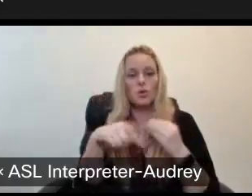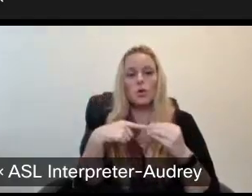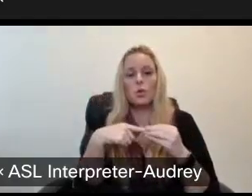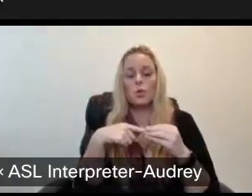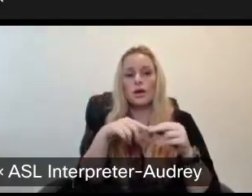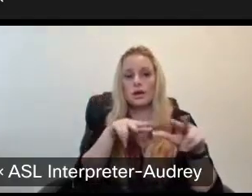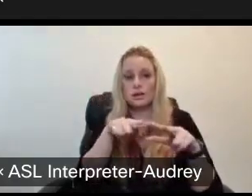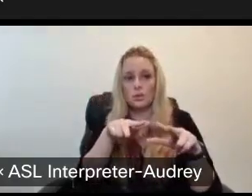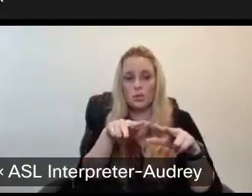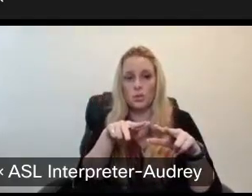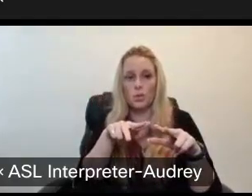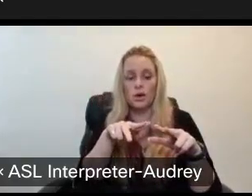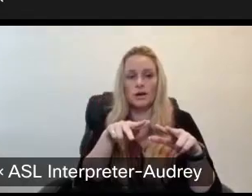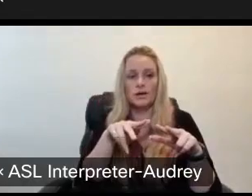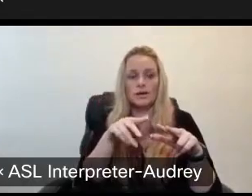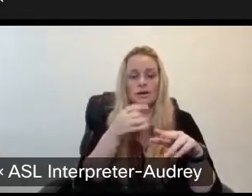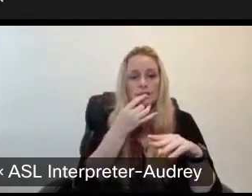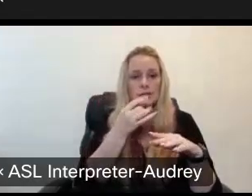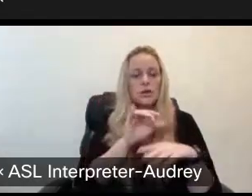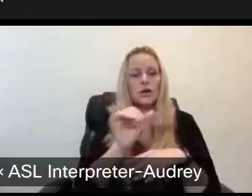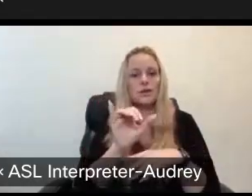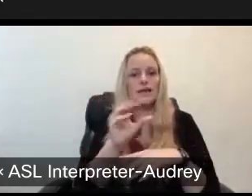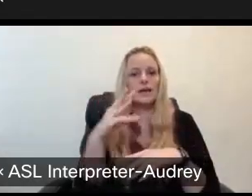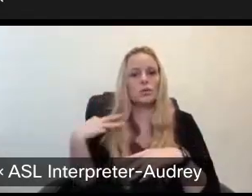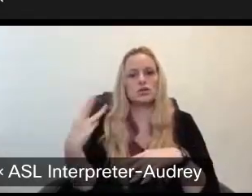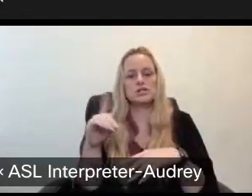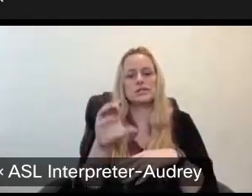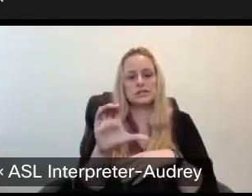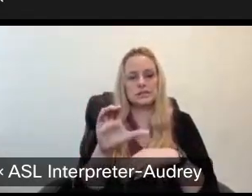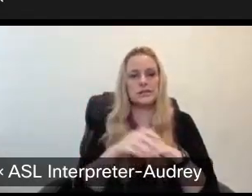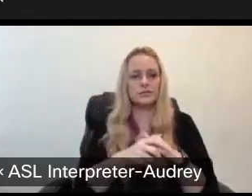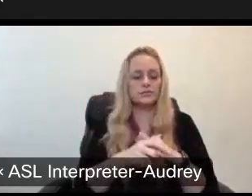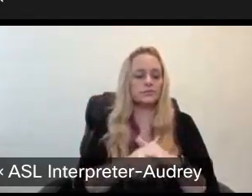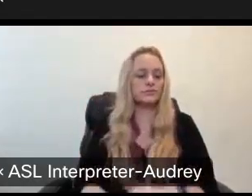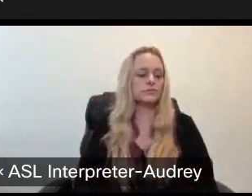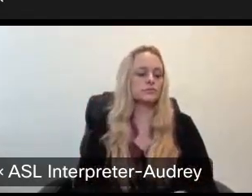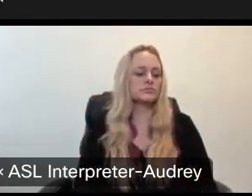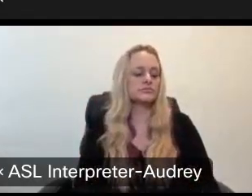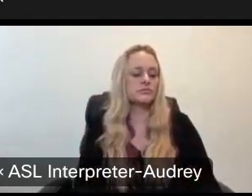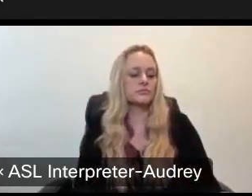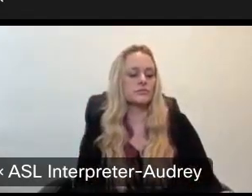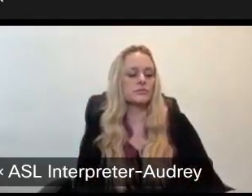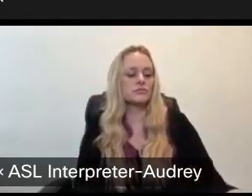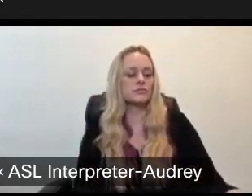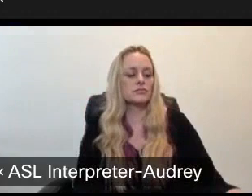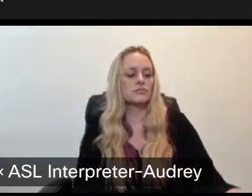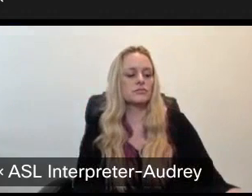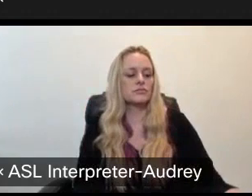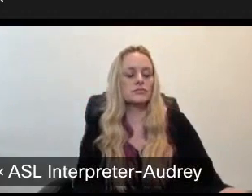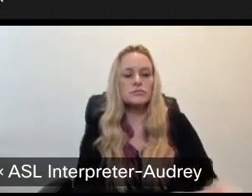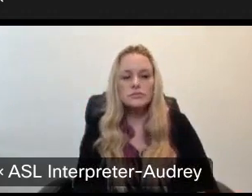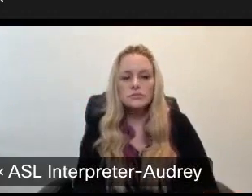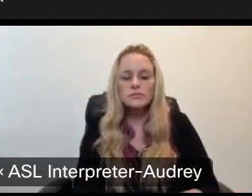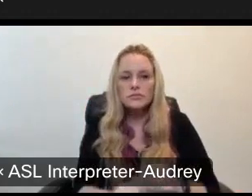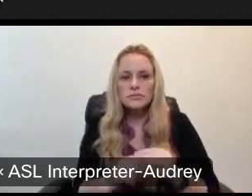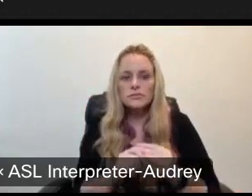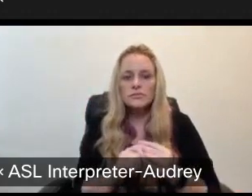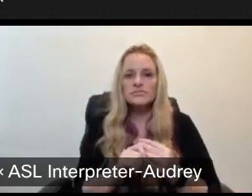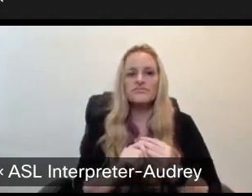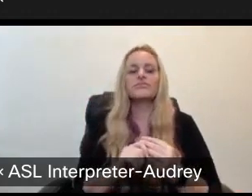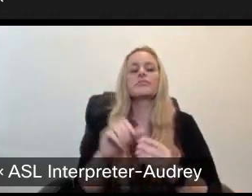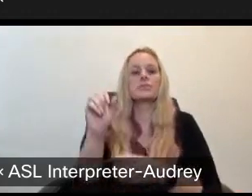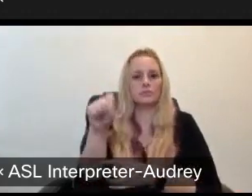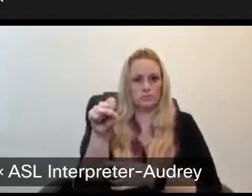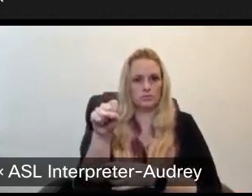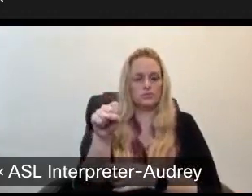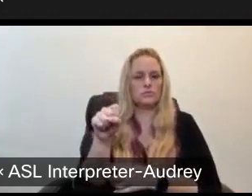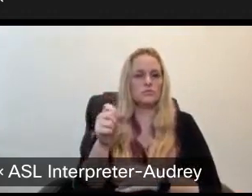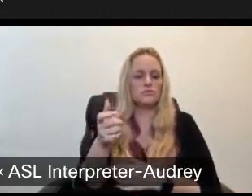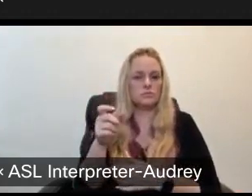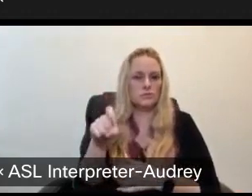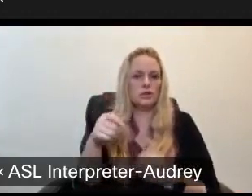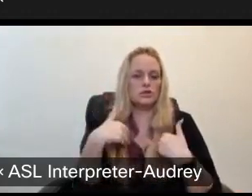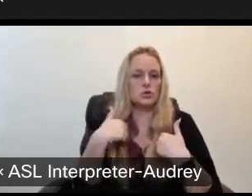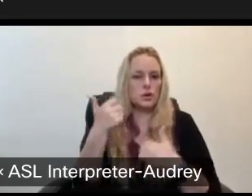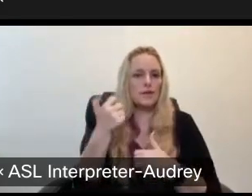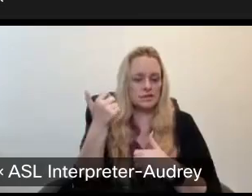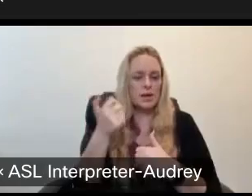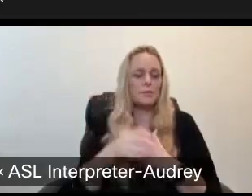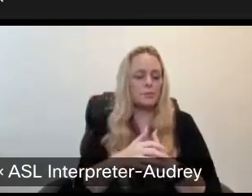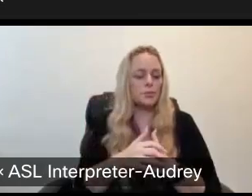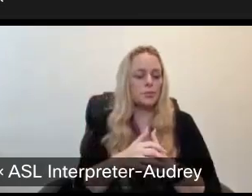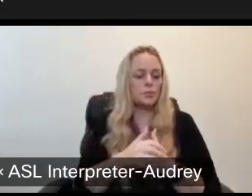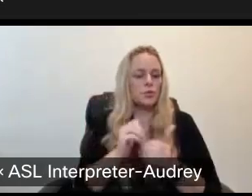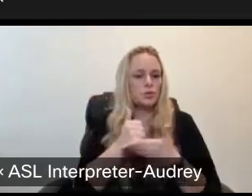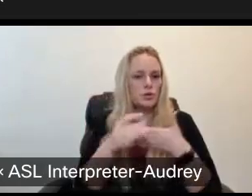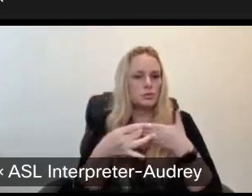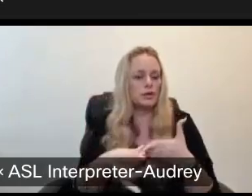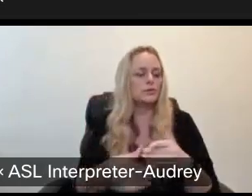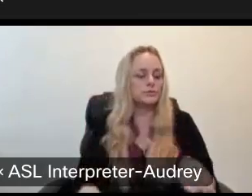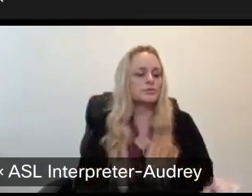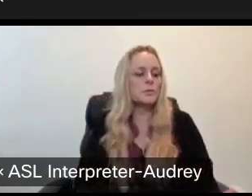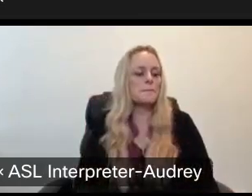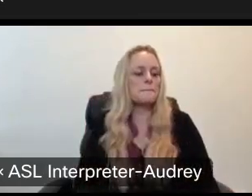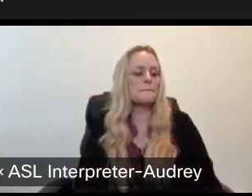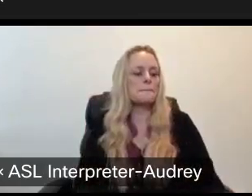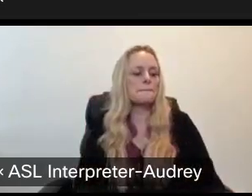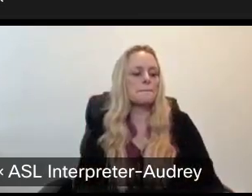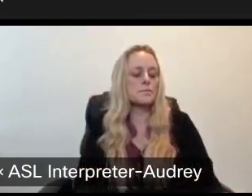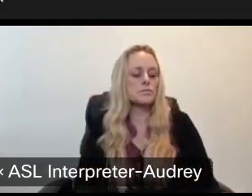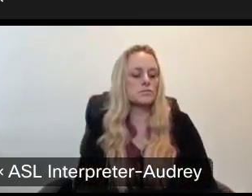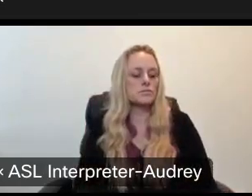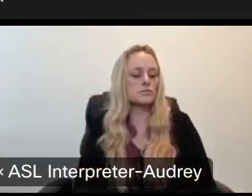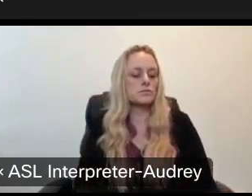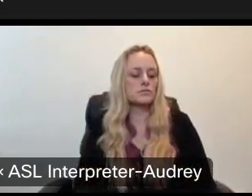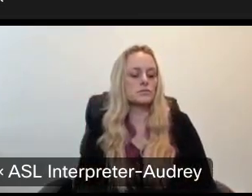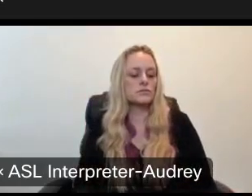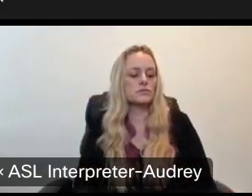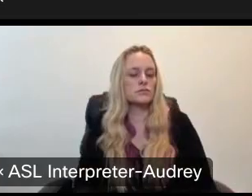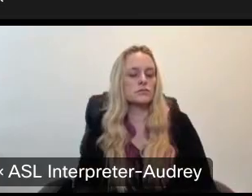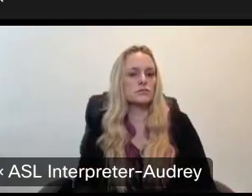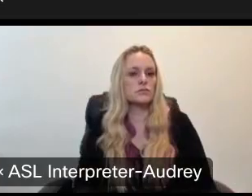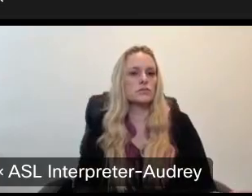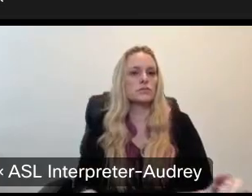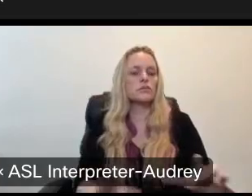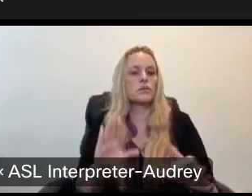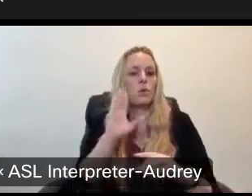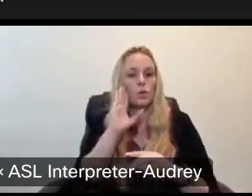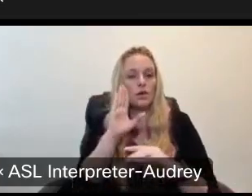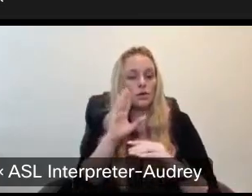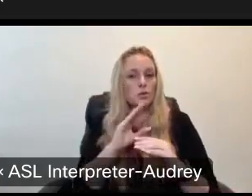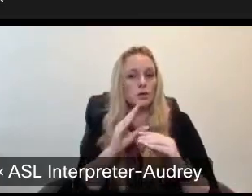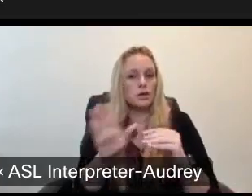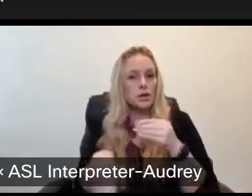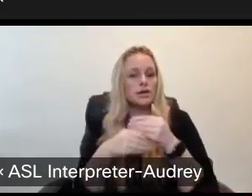Signal similar to how it does in Washington DC in a near term, at least. Yeah, yeah, they should have the time on them to kind of guide you on that. And as a long term but will there be extra studies into possible pedestrian only.